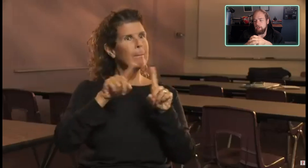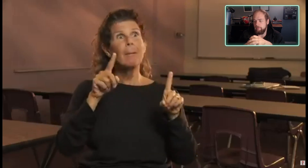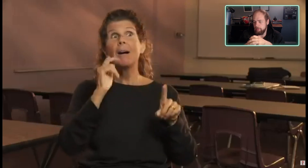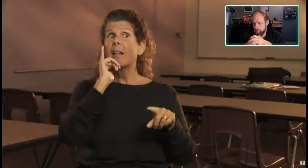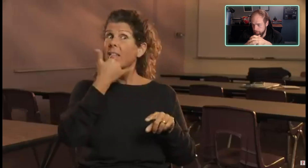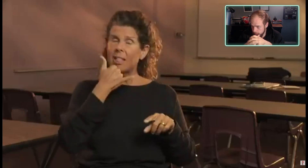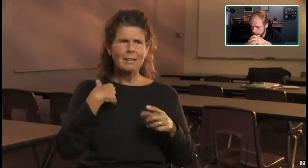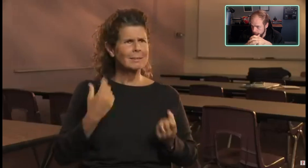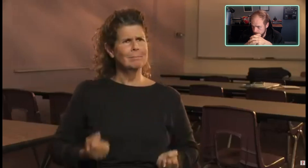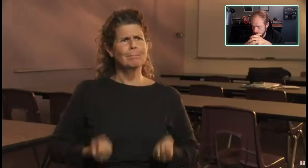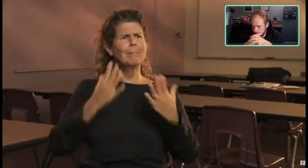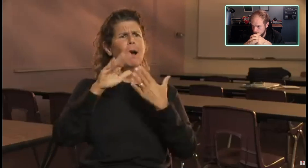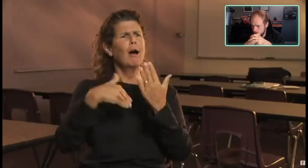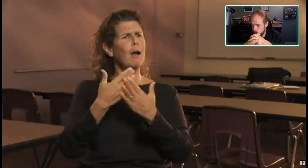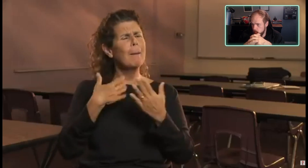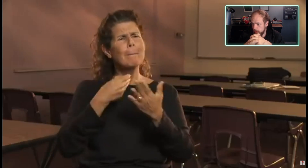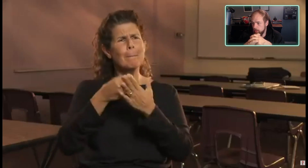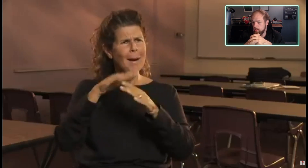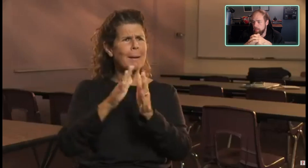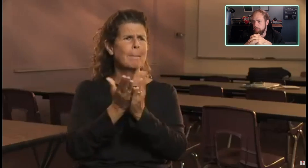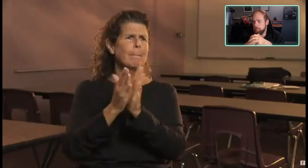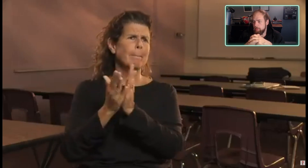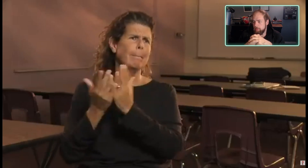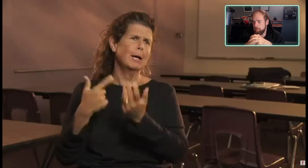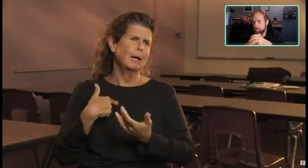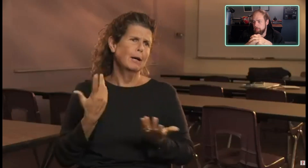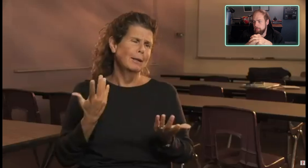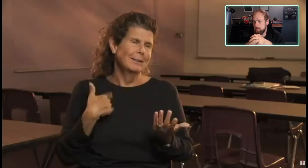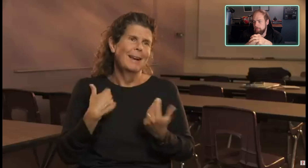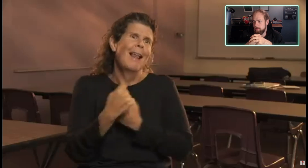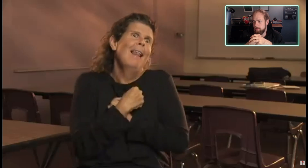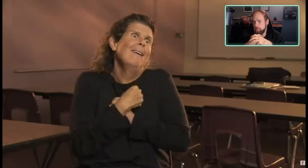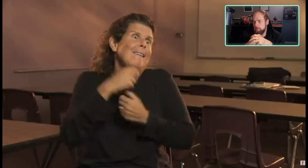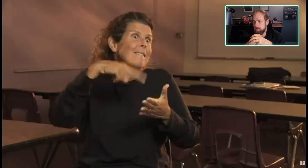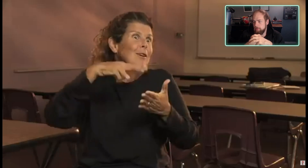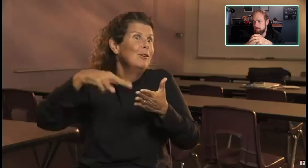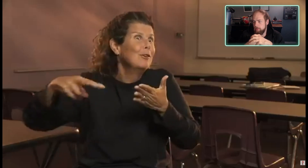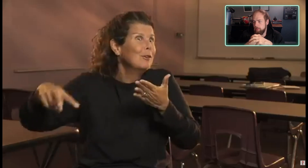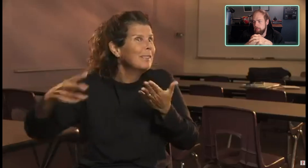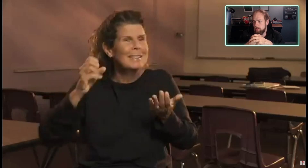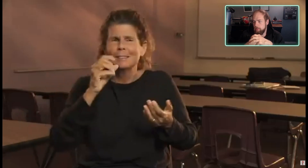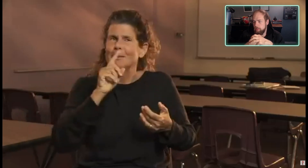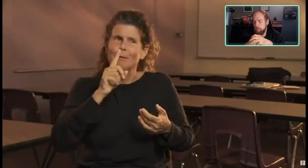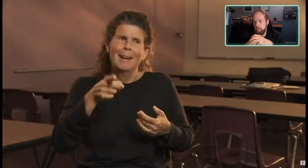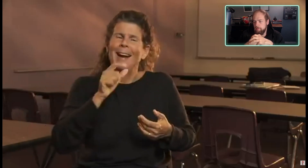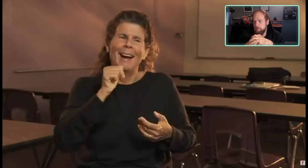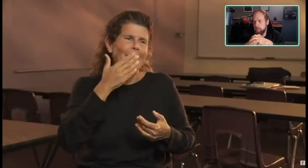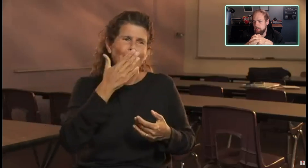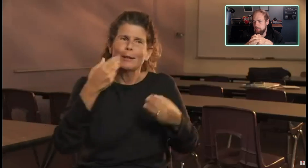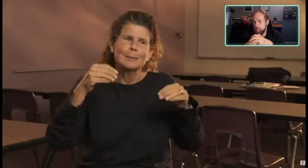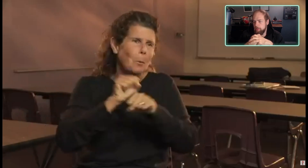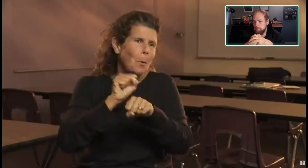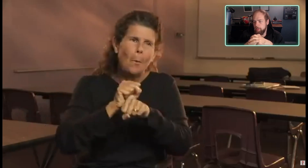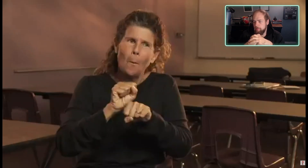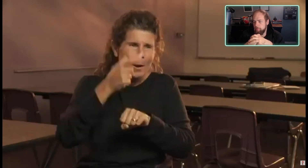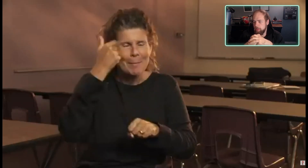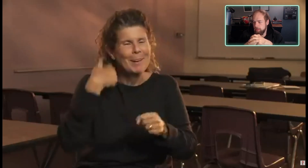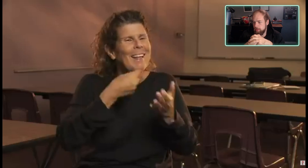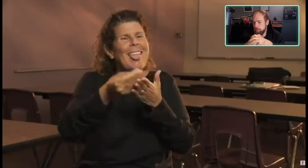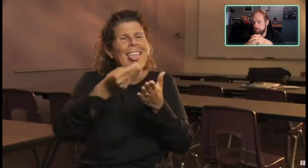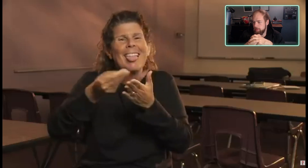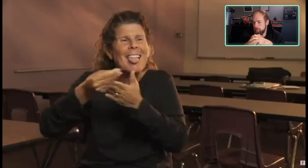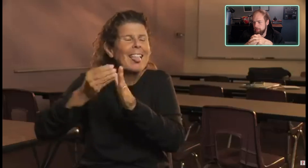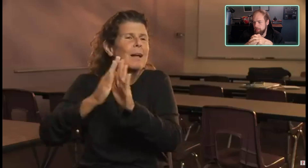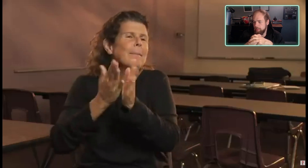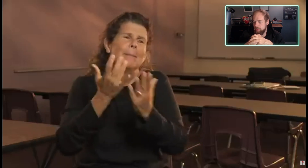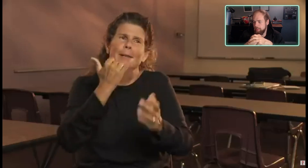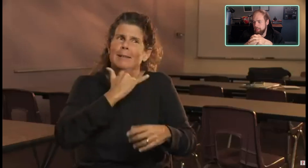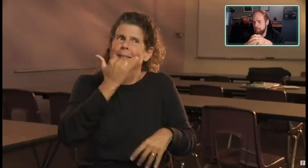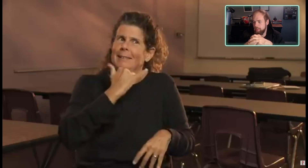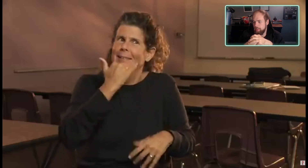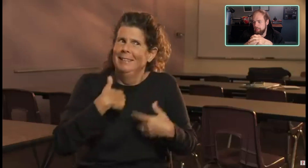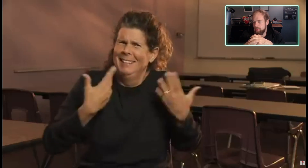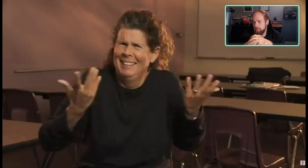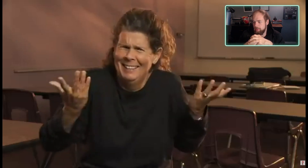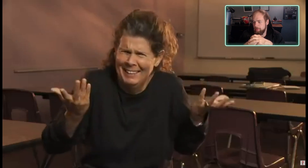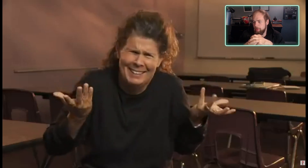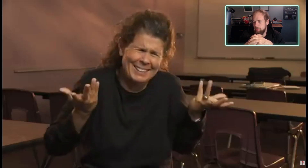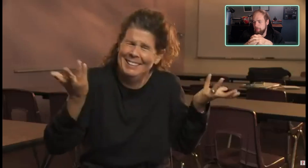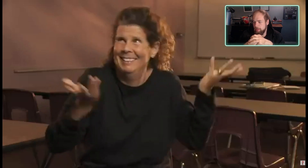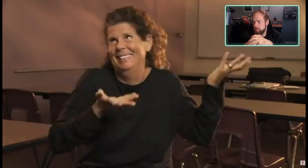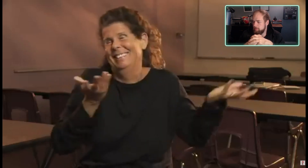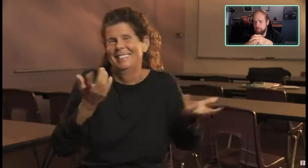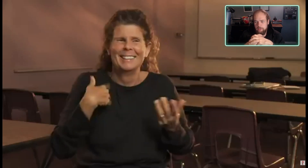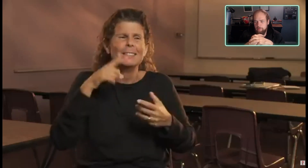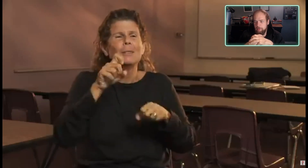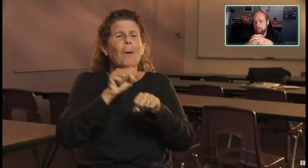Deaf I loved reading so I wanted money for books too buy books so many